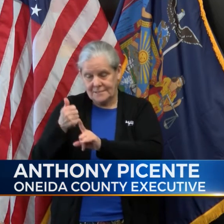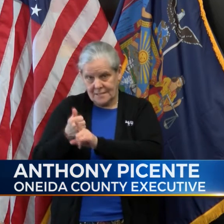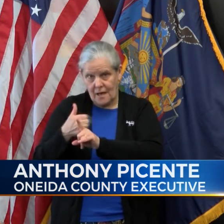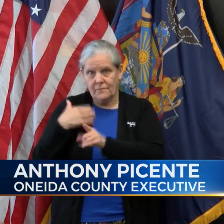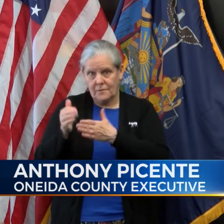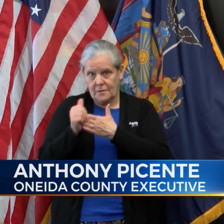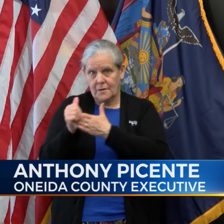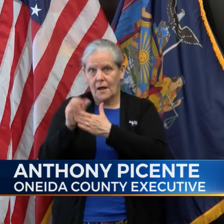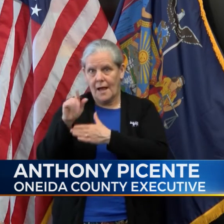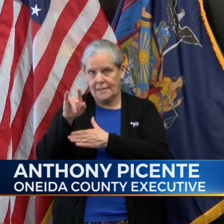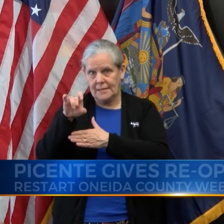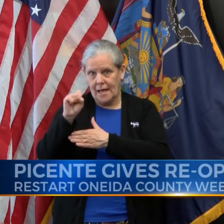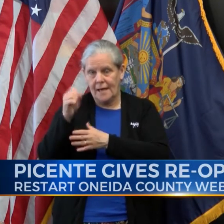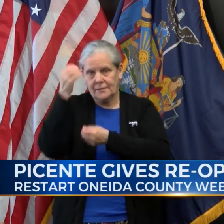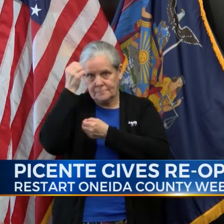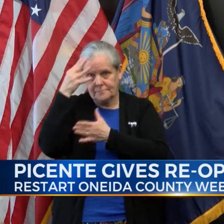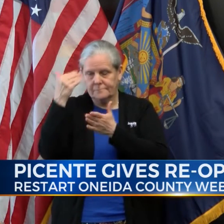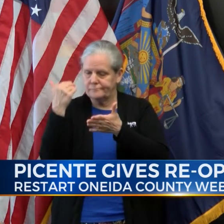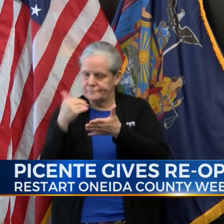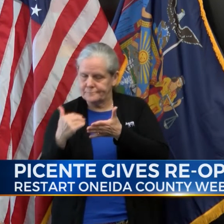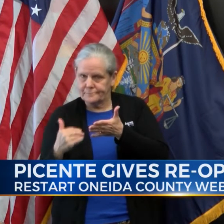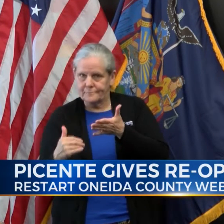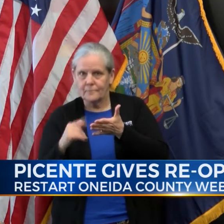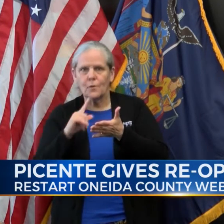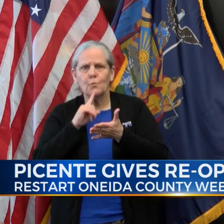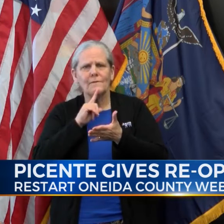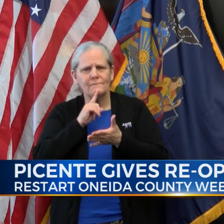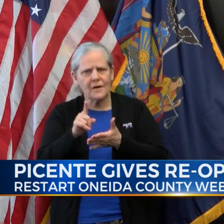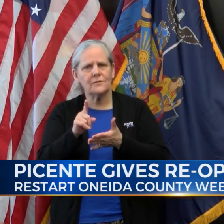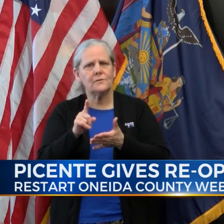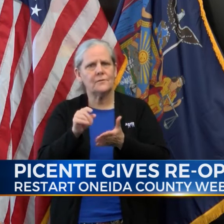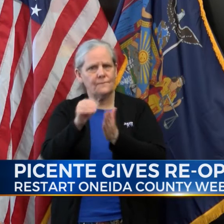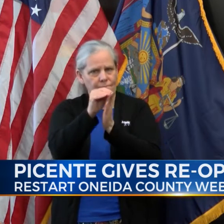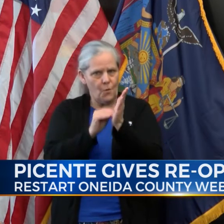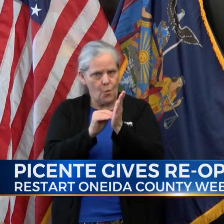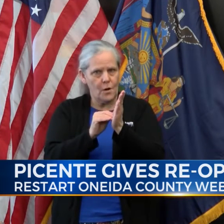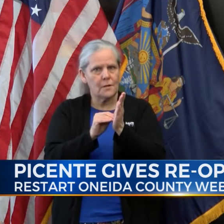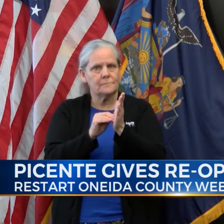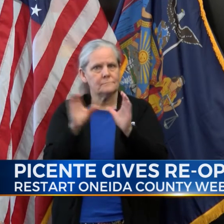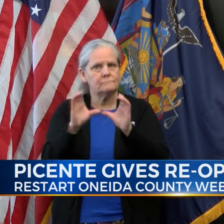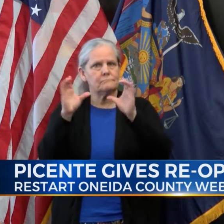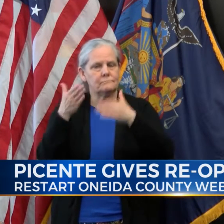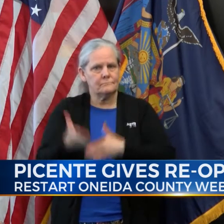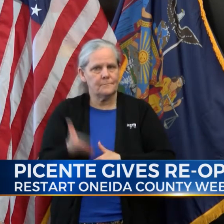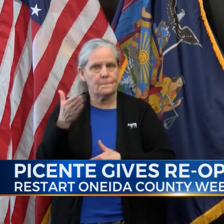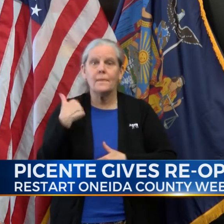HAVE CERTAIN GUIDELINES FOR BUSINESSES AS THIS RE-OPENING WITH A VERIFICATION FORM, WE